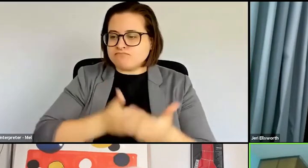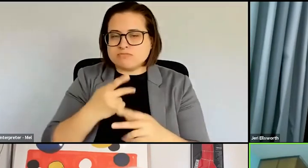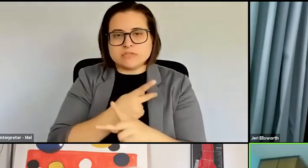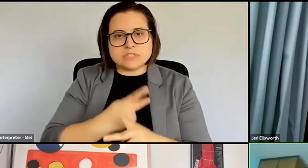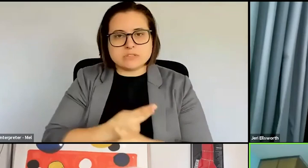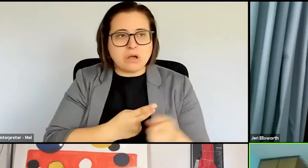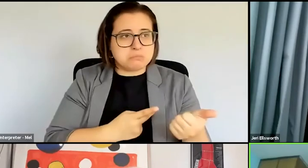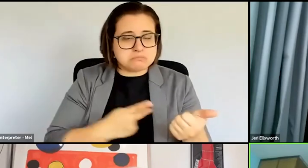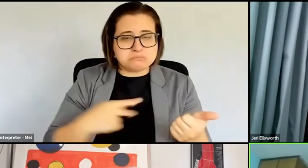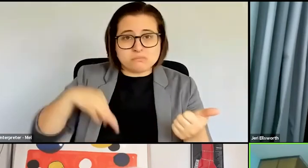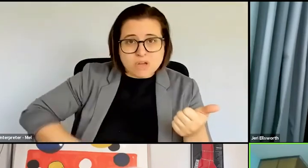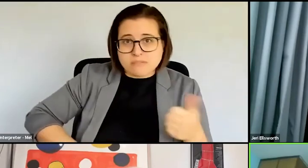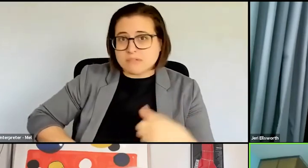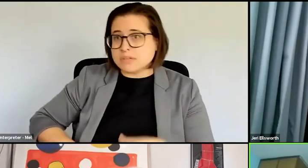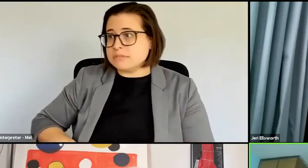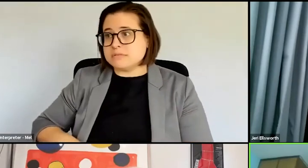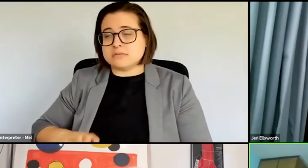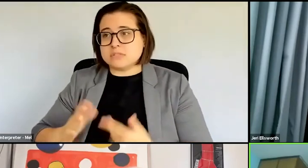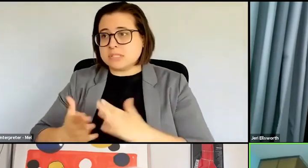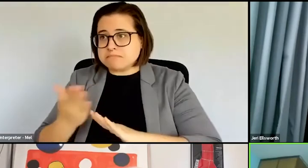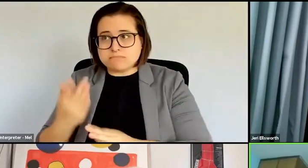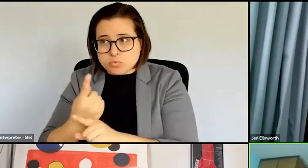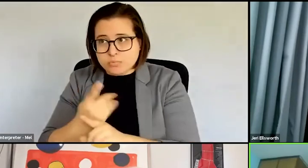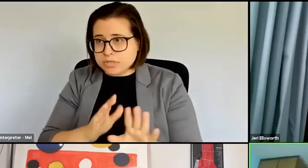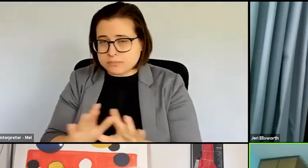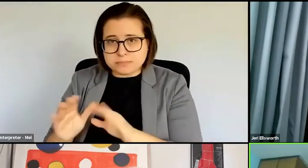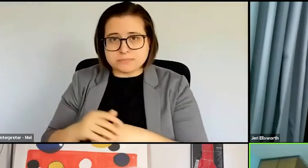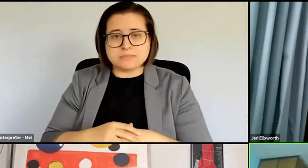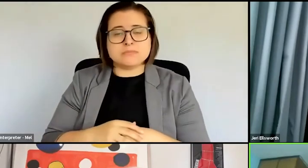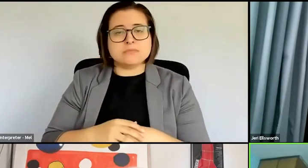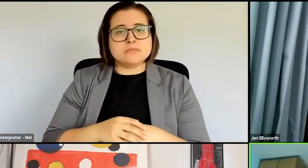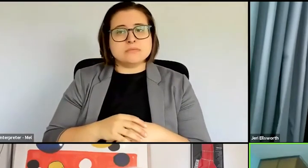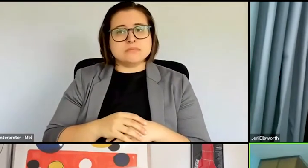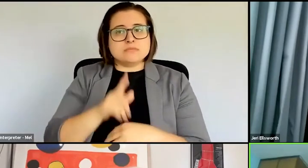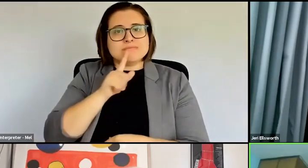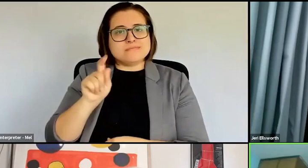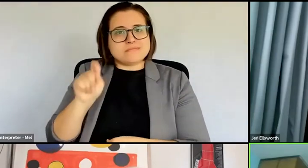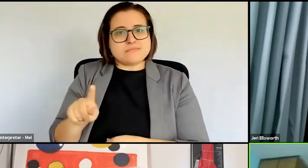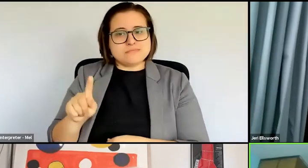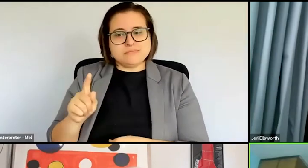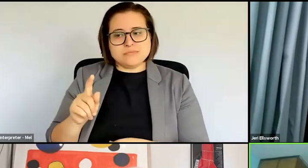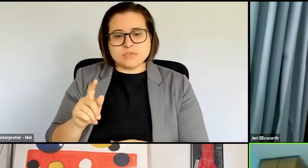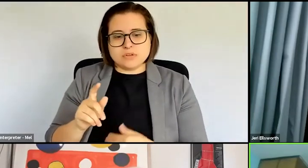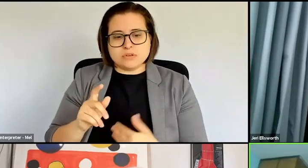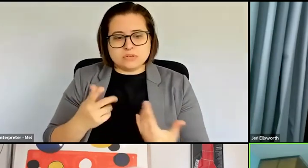useful interface or not, the question is whether the self-esteem that we have to believe that we